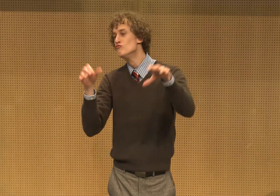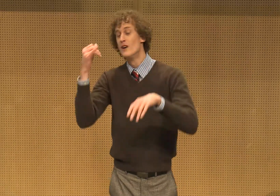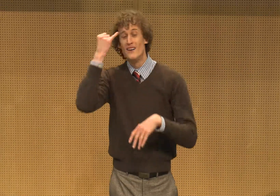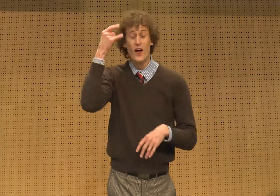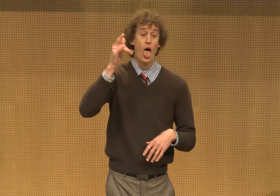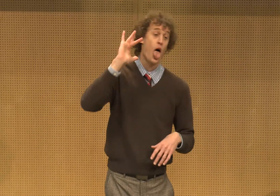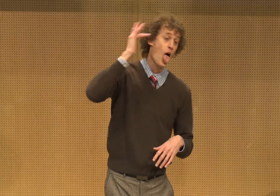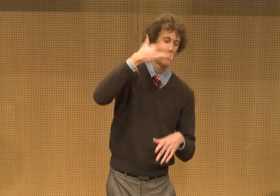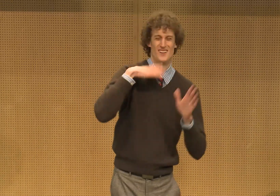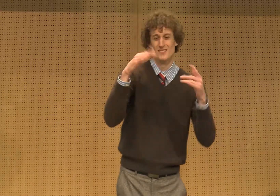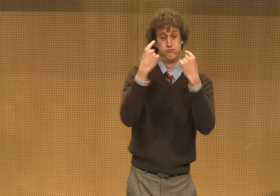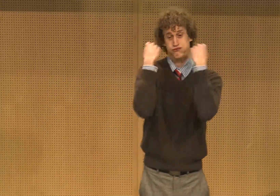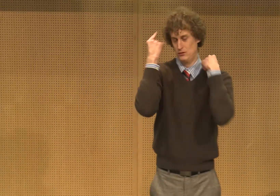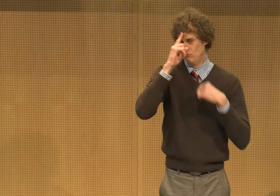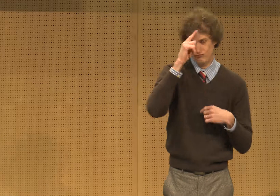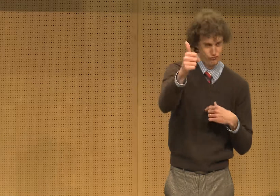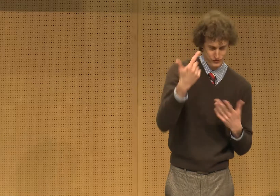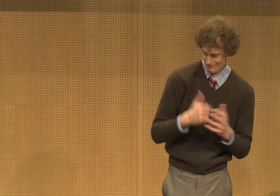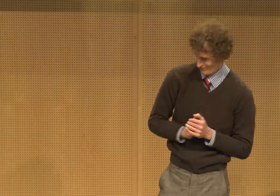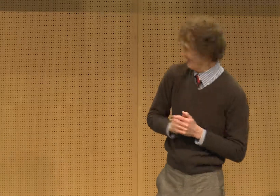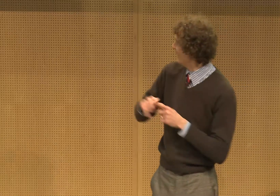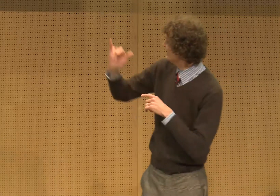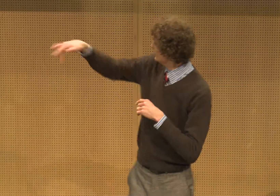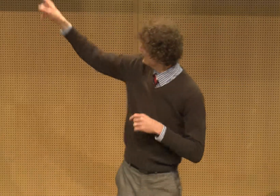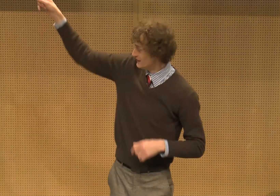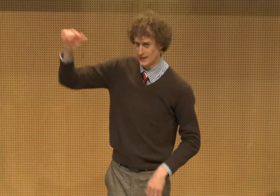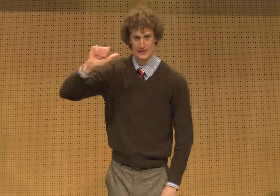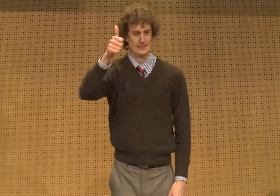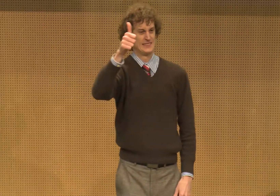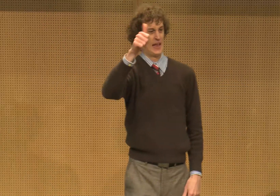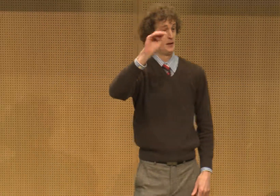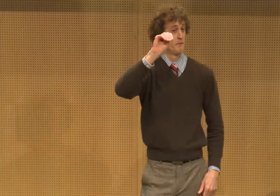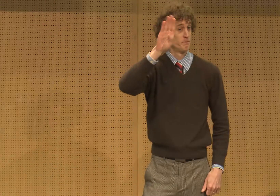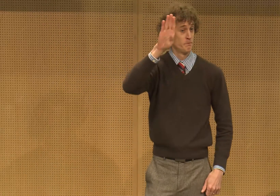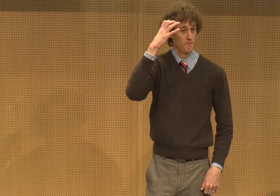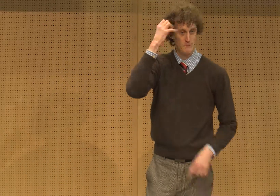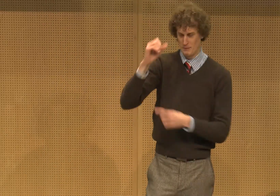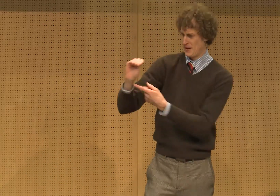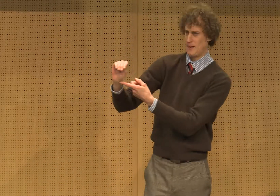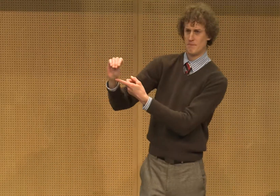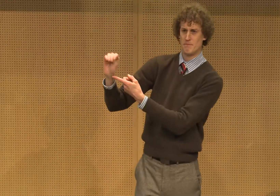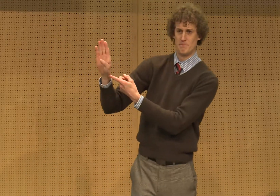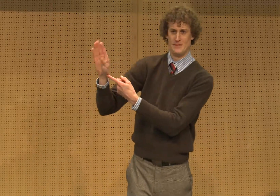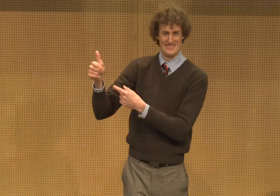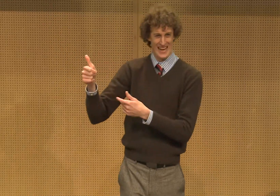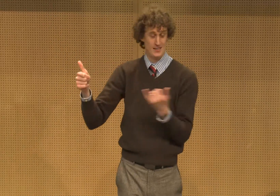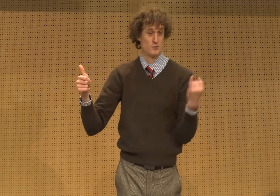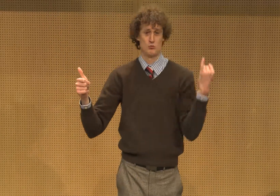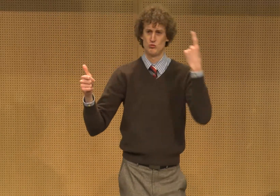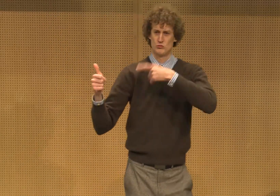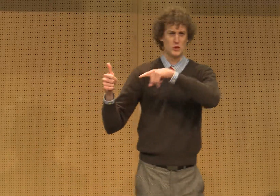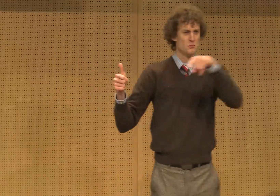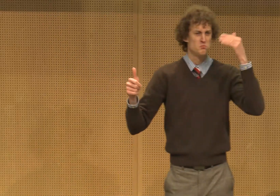You know, sometimes the family would practice, and they'd throw numbers at me, and today, if you're like me, you have it go over your head,